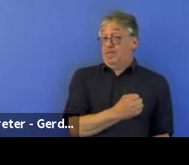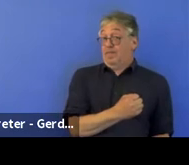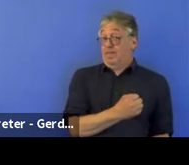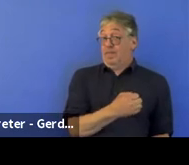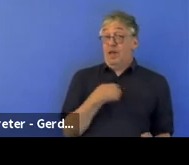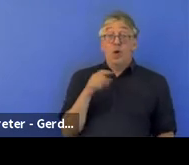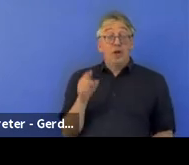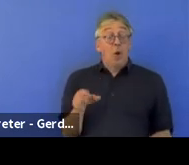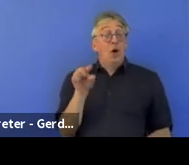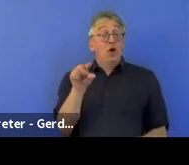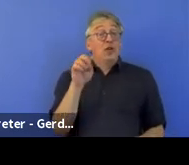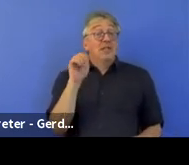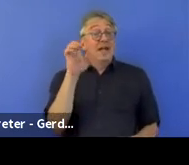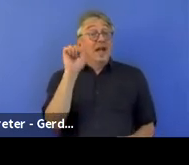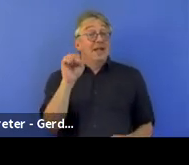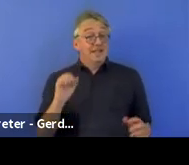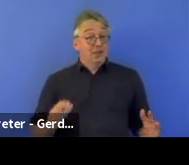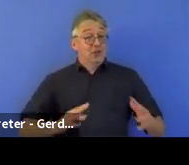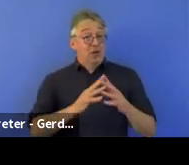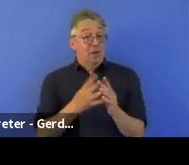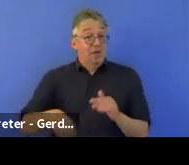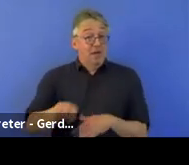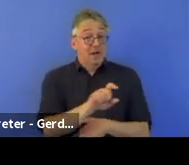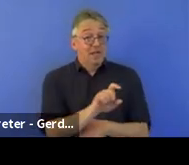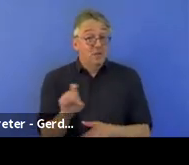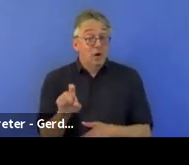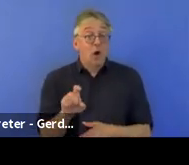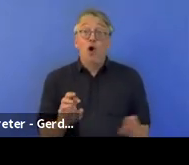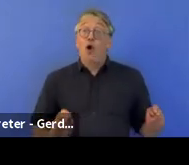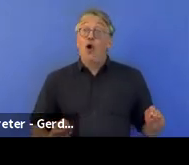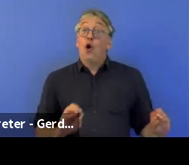margins of G7 summit through the